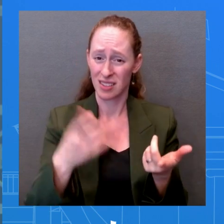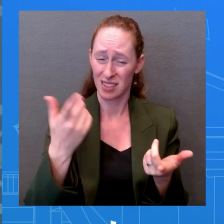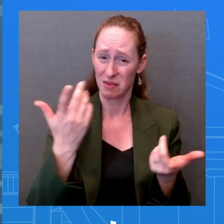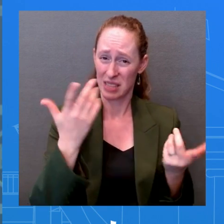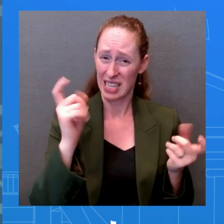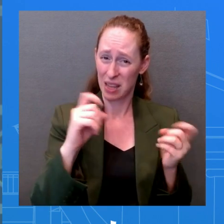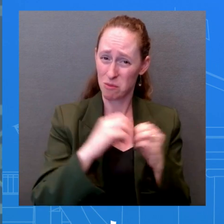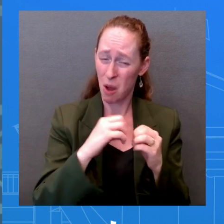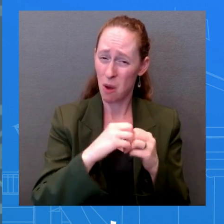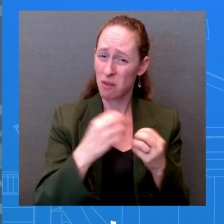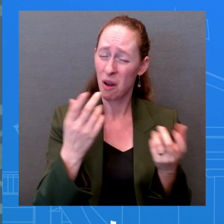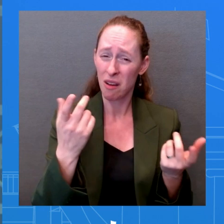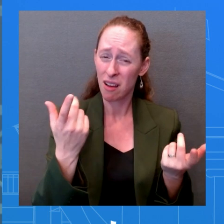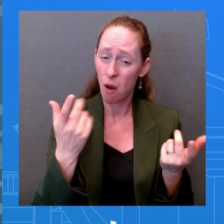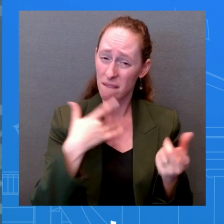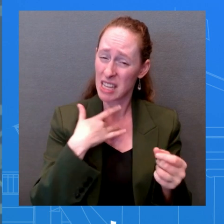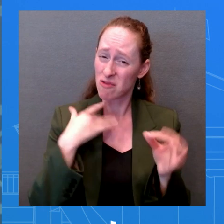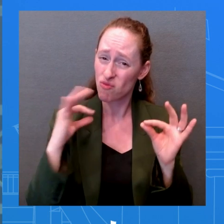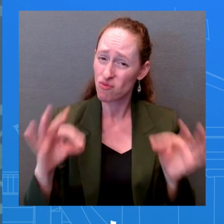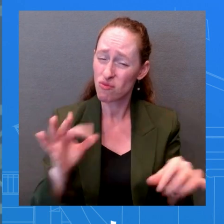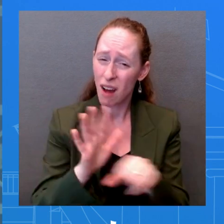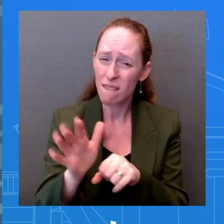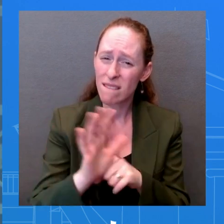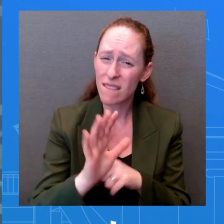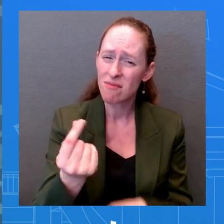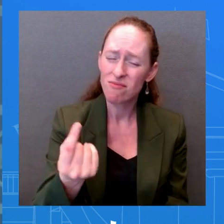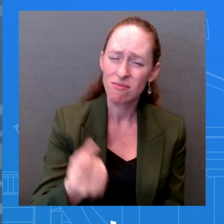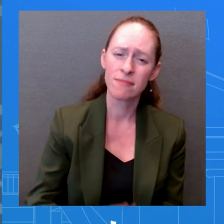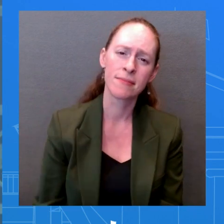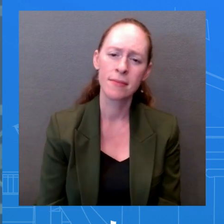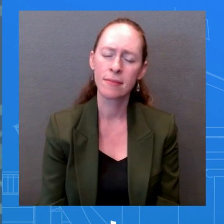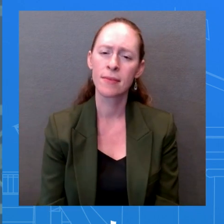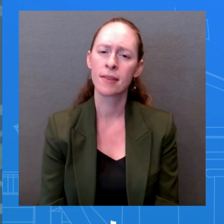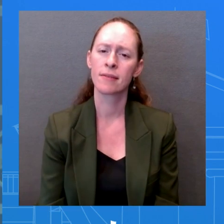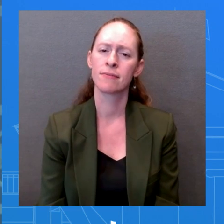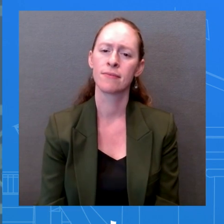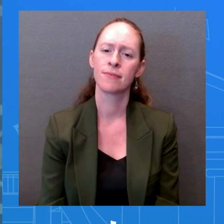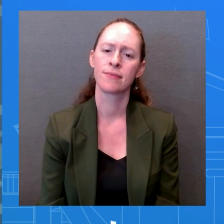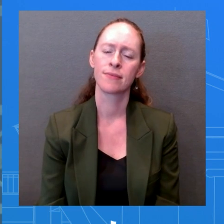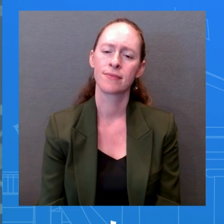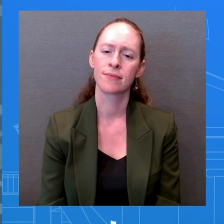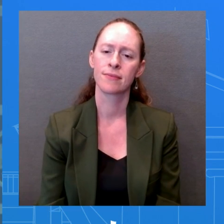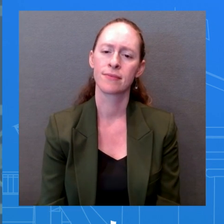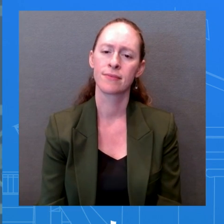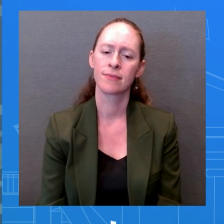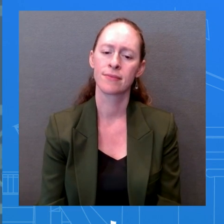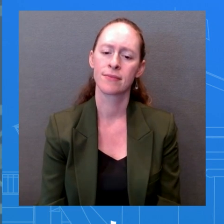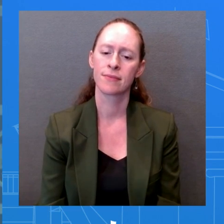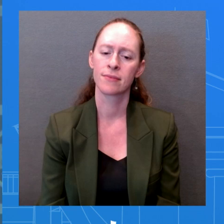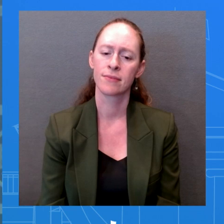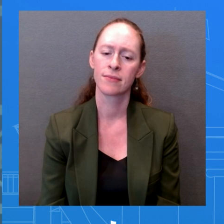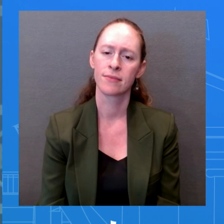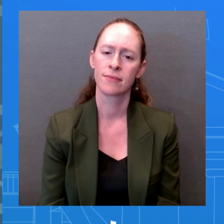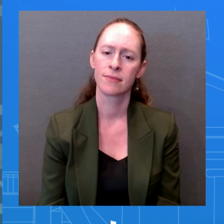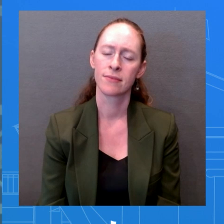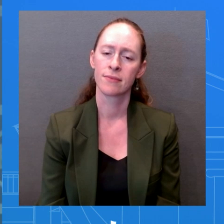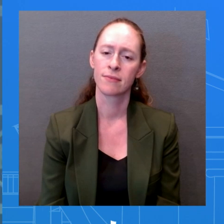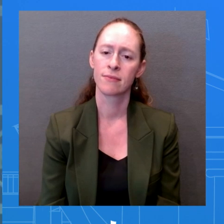what we have been doing is doing the work that wasn't done by the last administration. We are fixing a broken system.